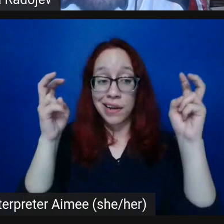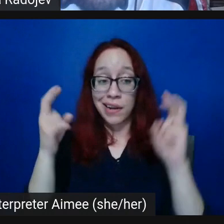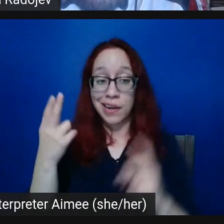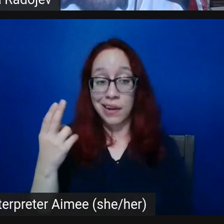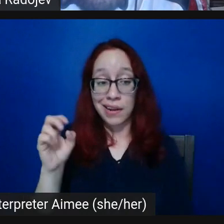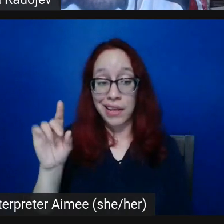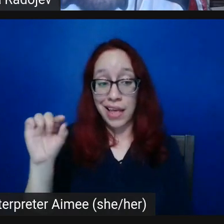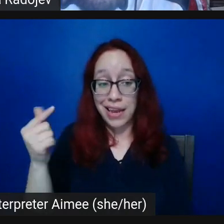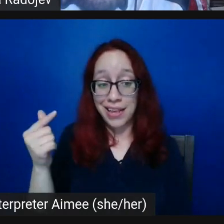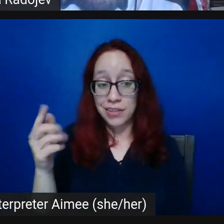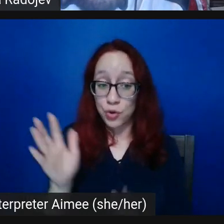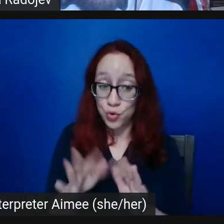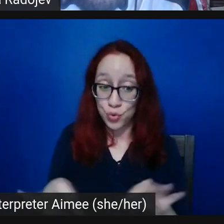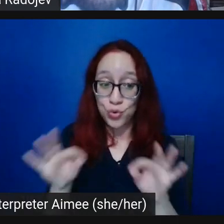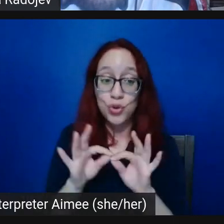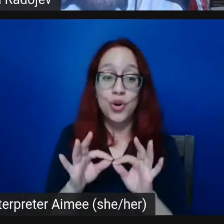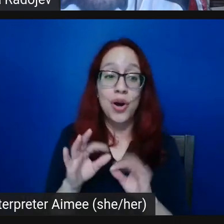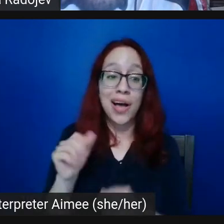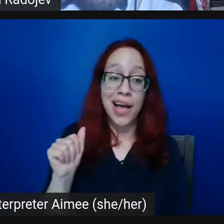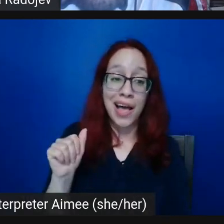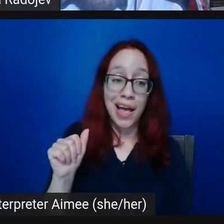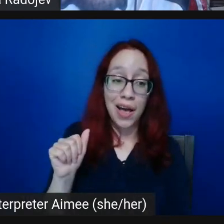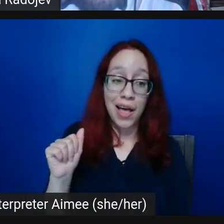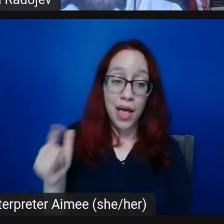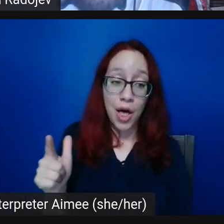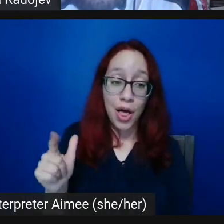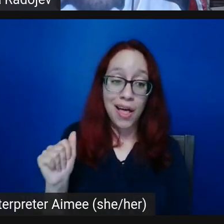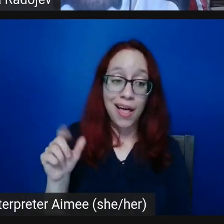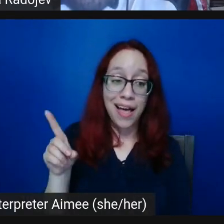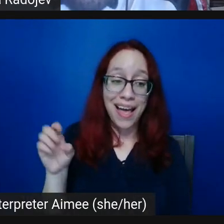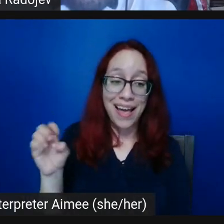All added fields should be labeled.